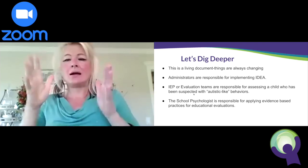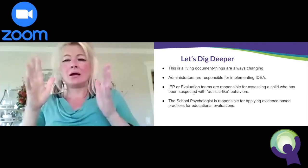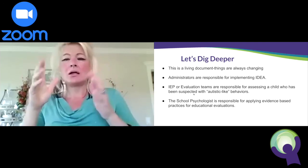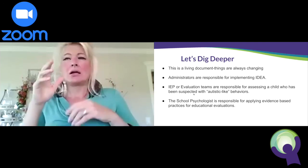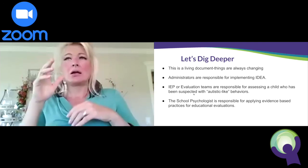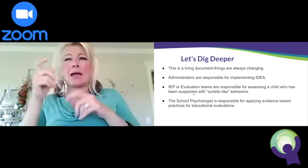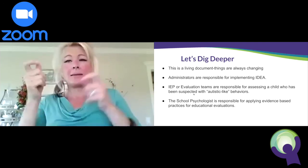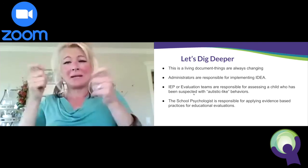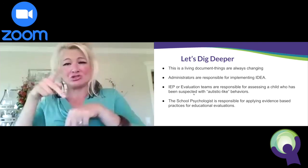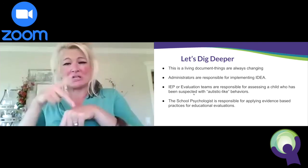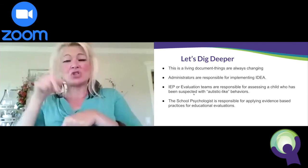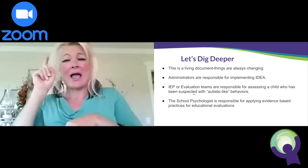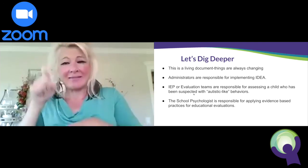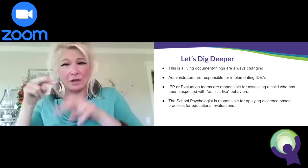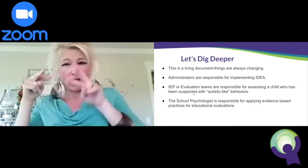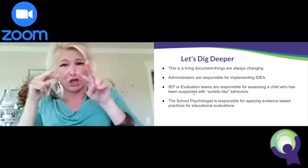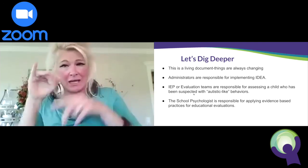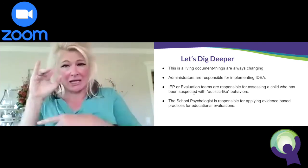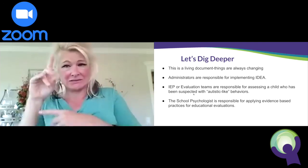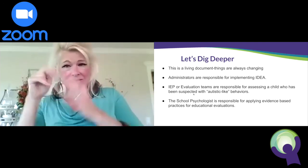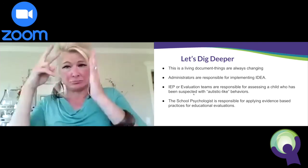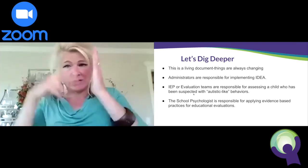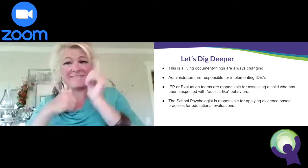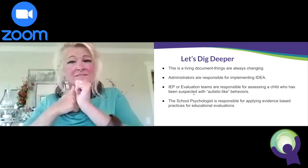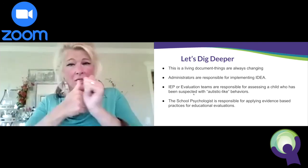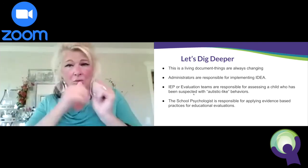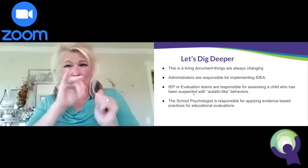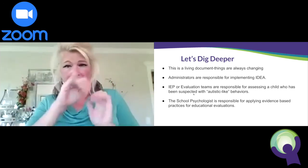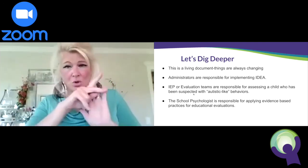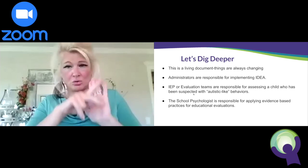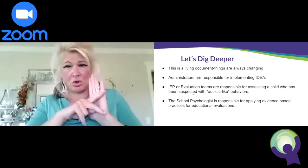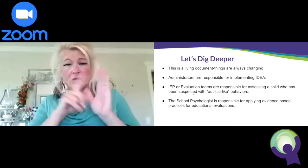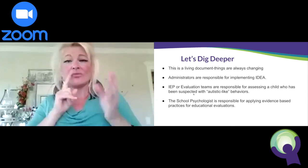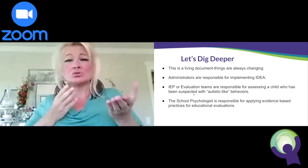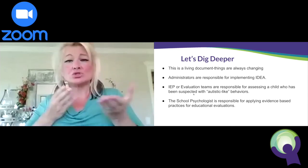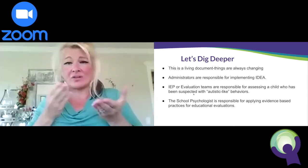following IDEA.